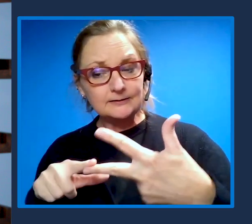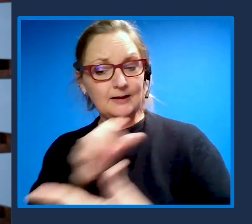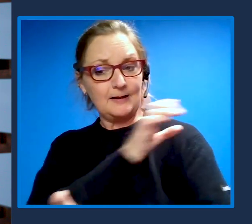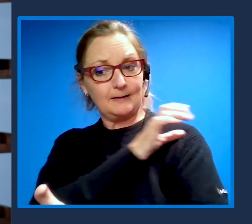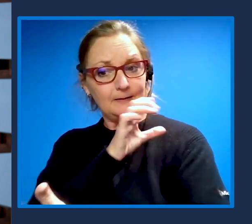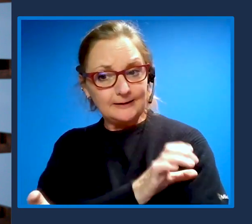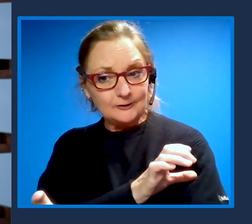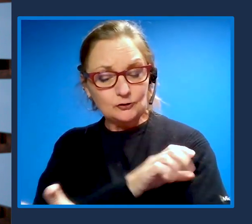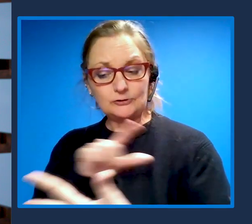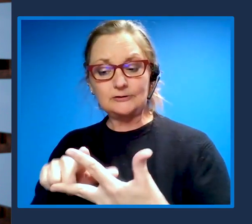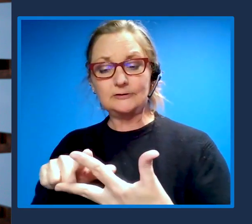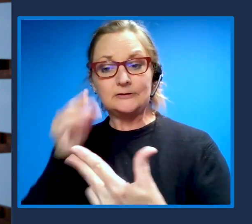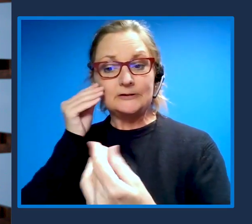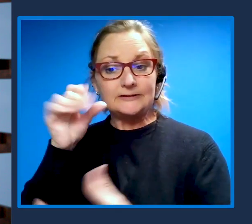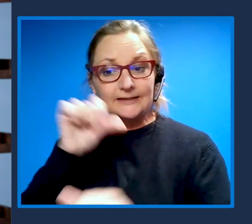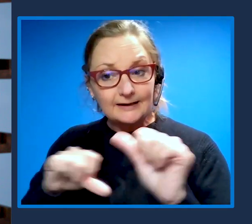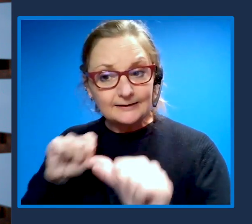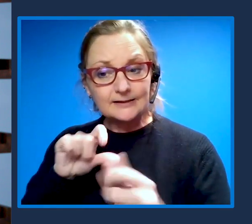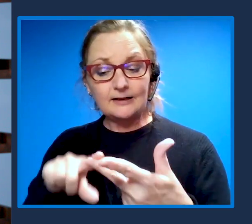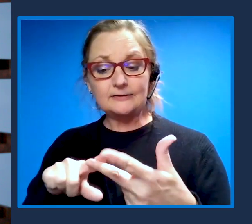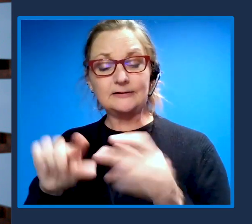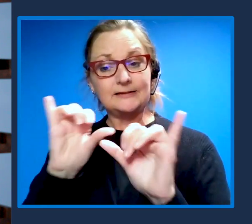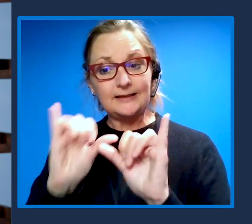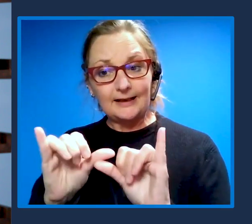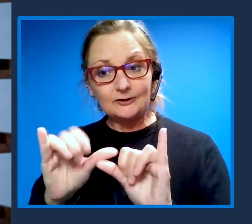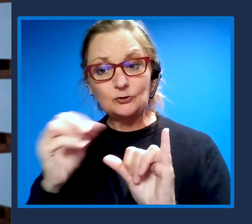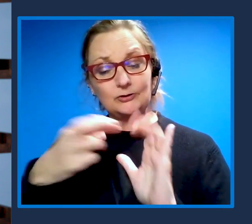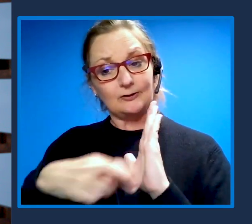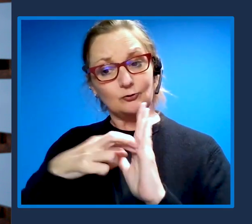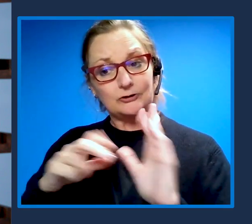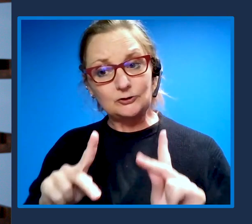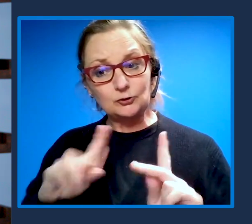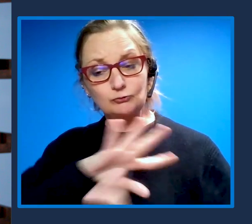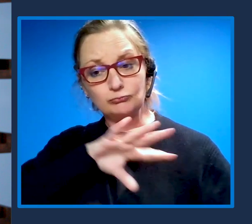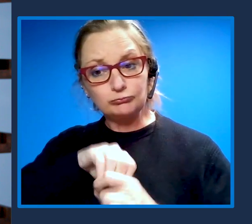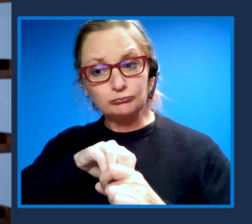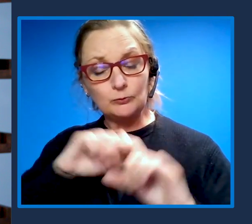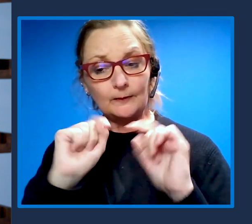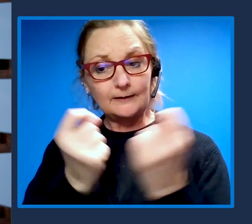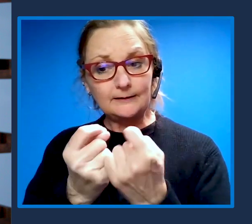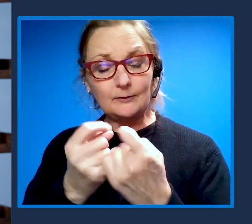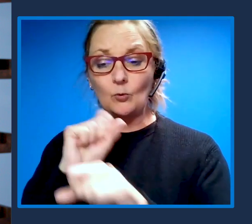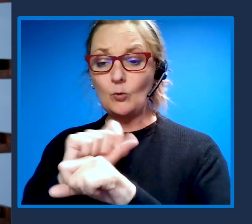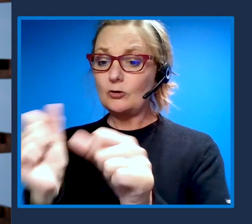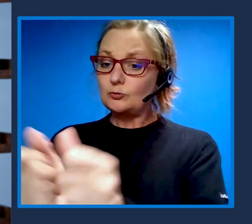data scientists, engineers and researchers who all can work together to develop